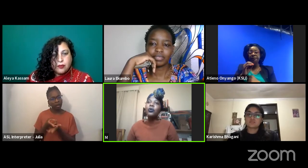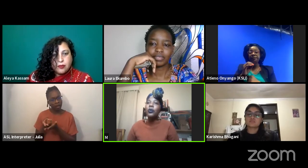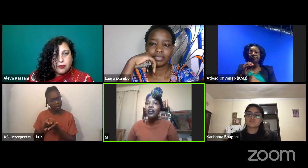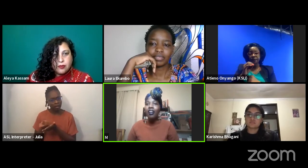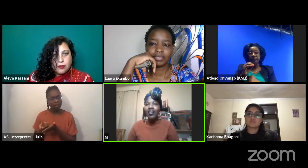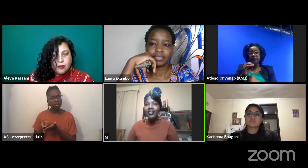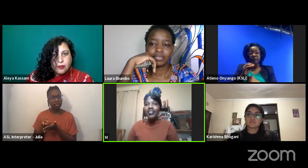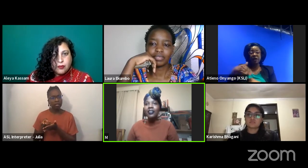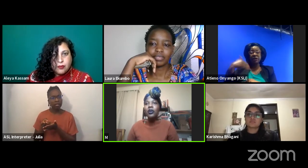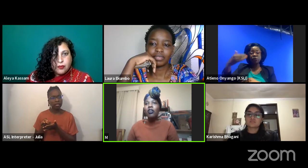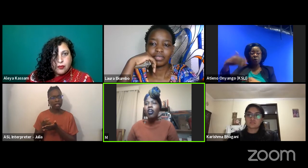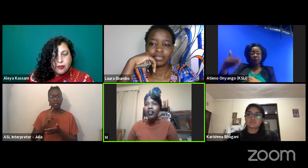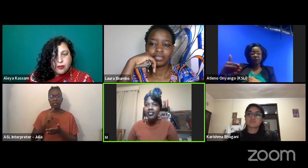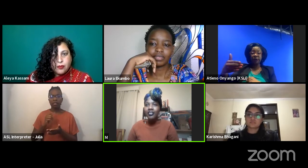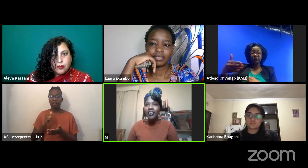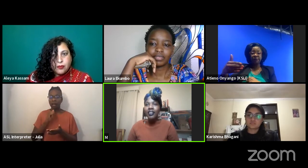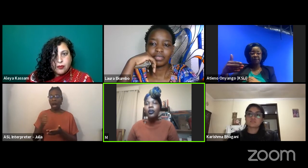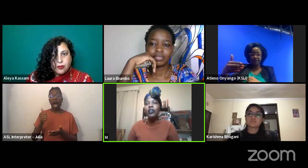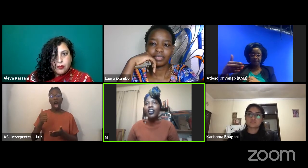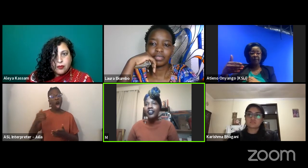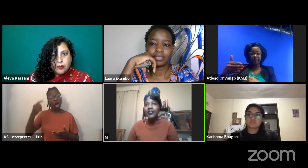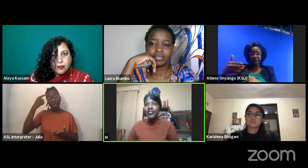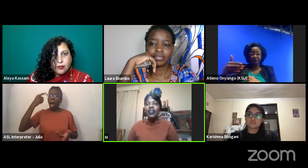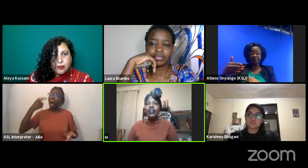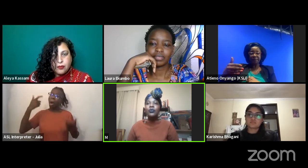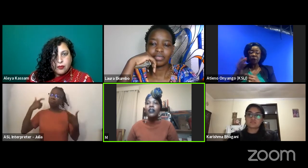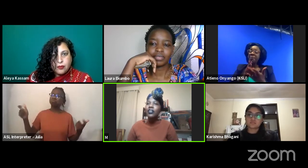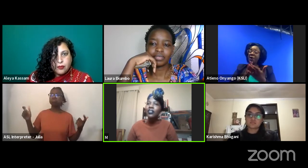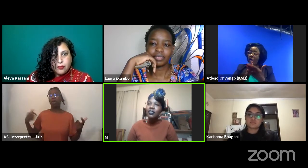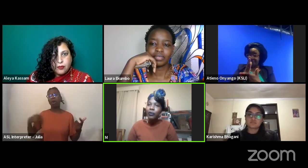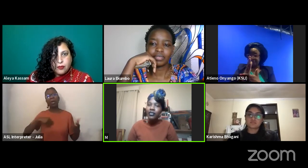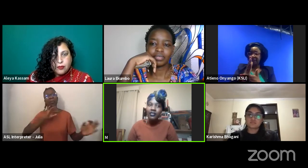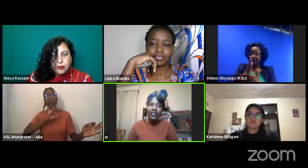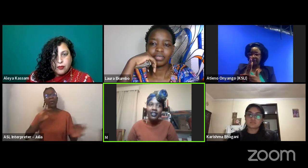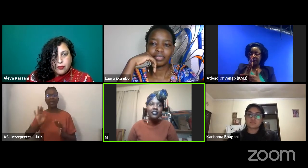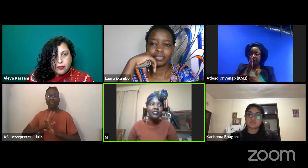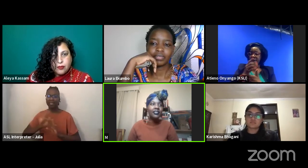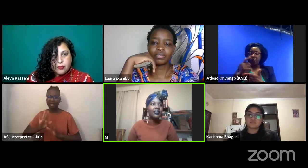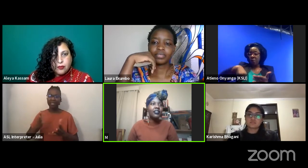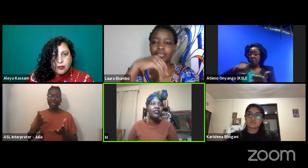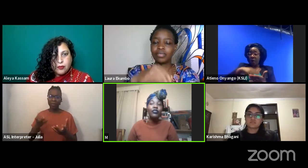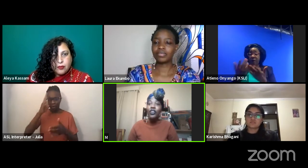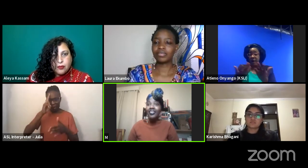where we are and about our arts and about our lives and to have a little space that's free